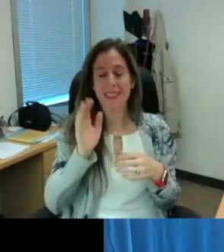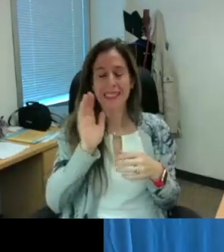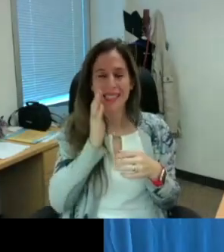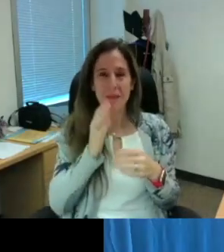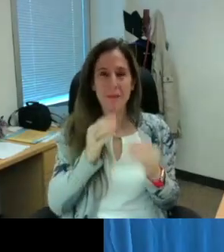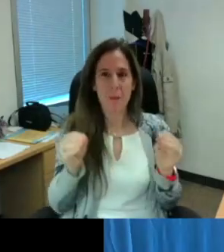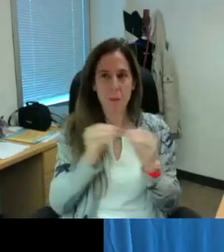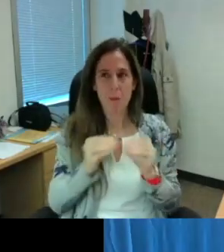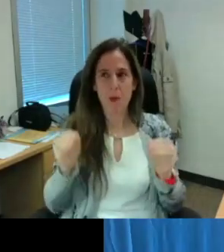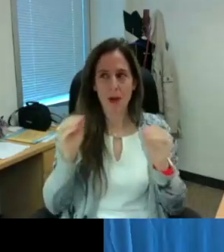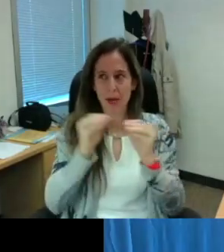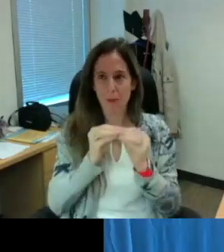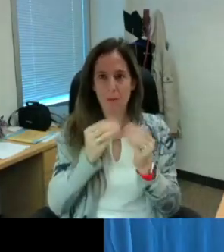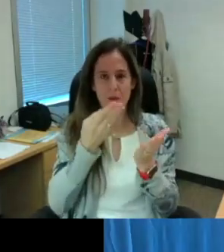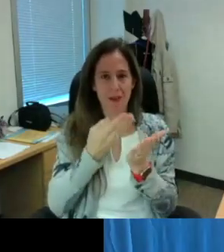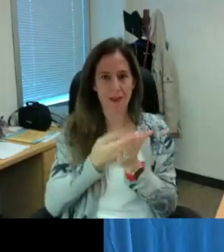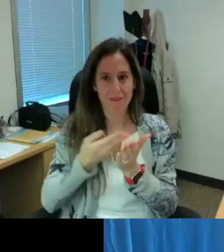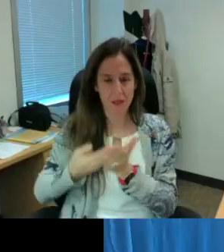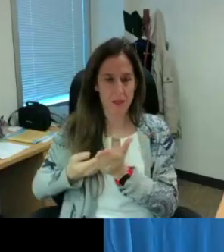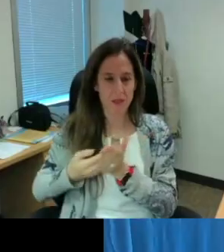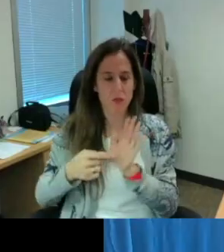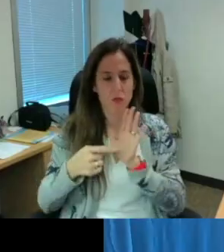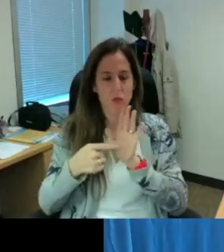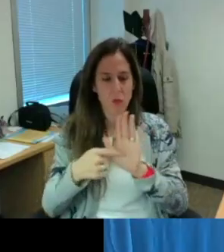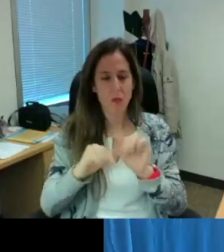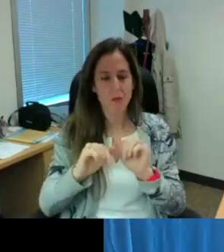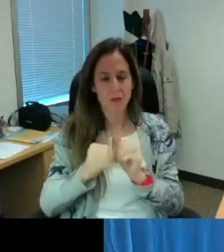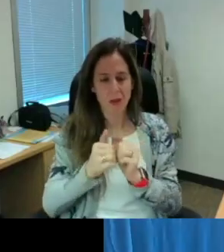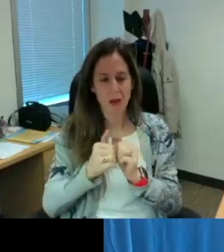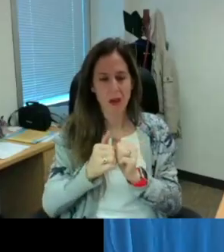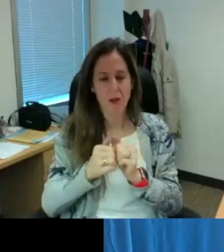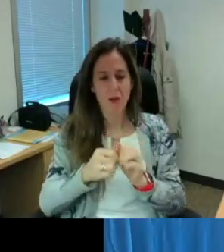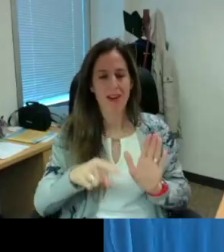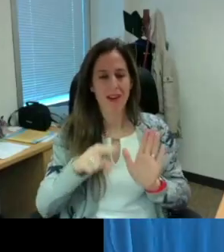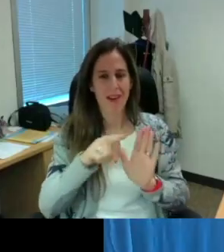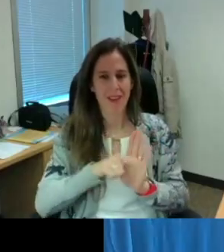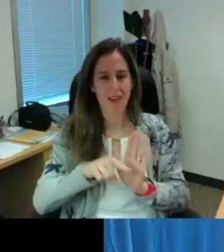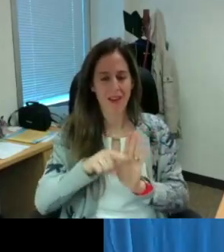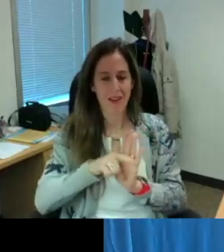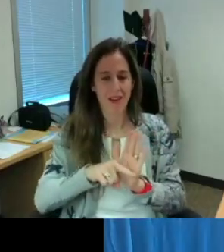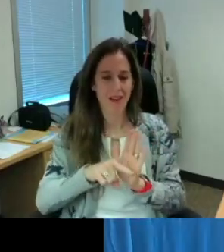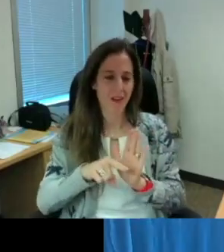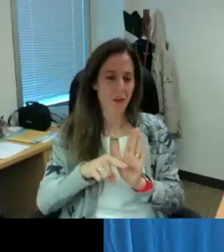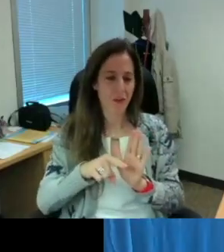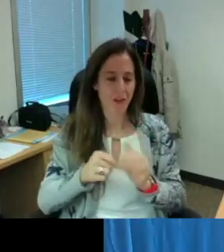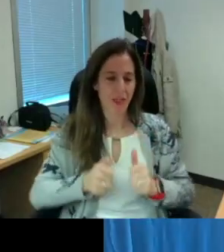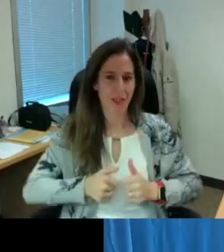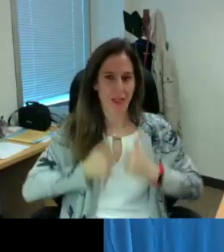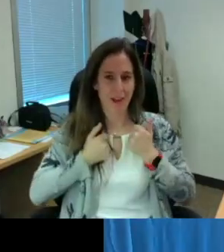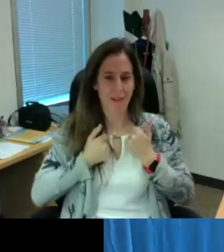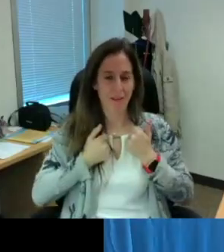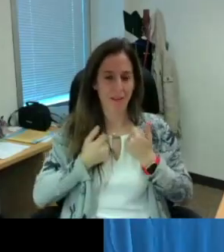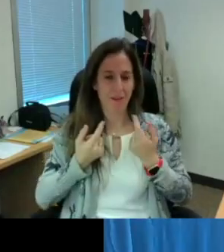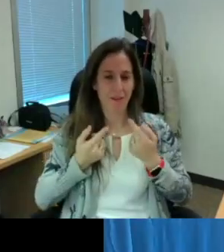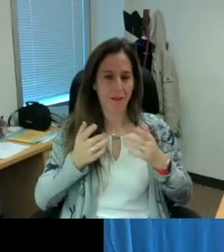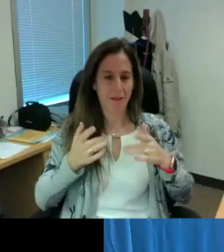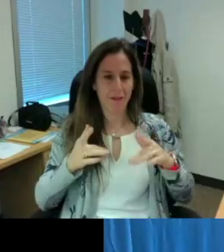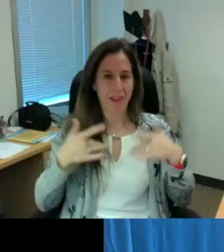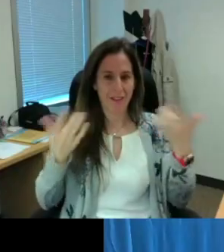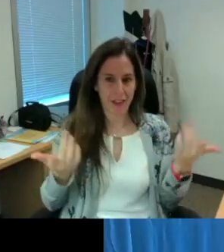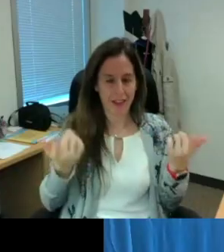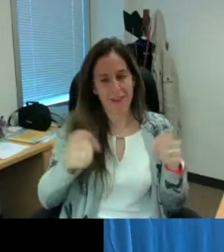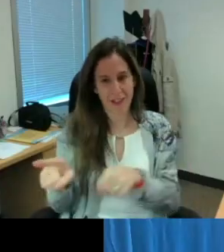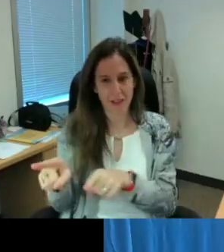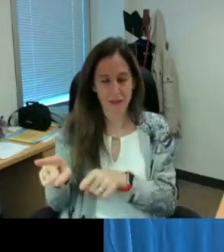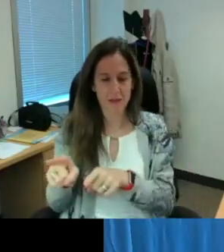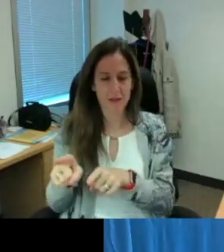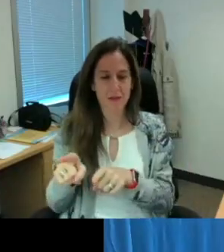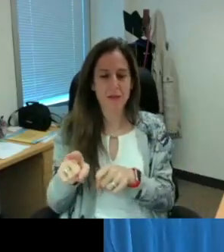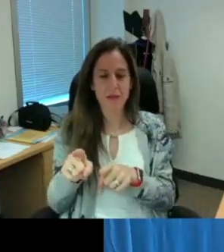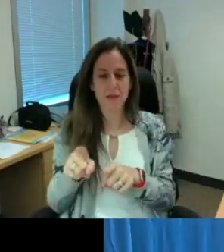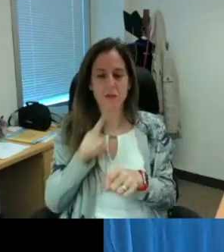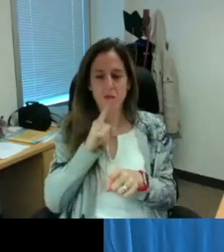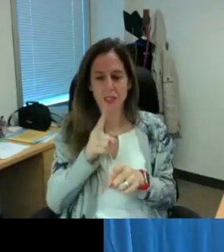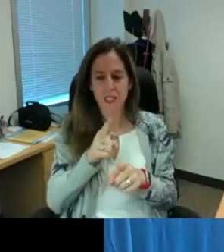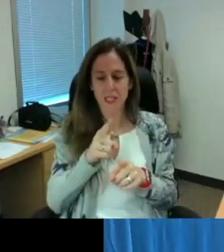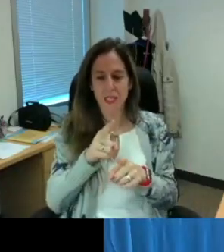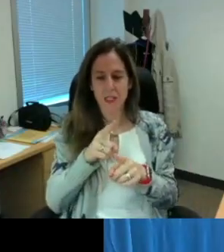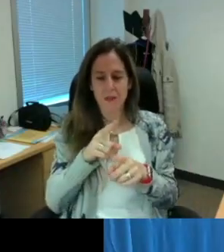presentation it seems that there is more and more evidence showing how negative uh life